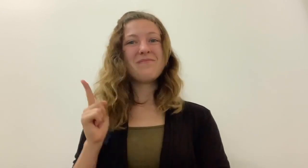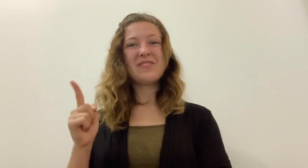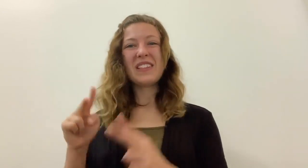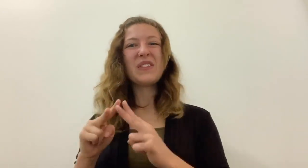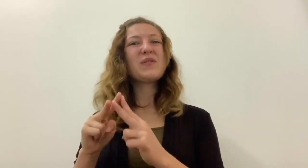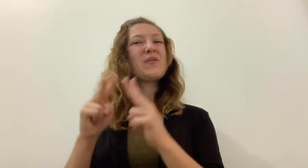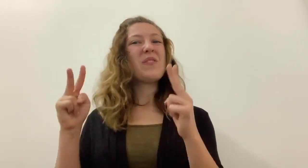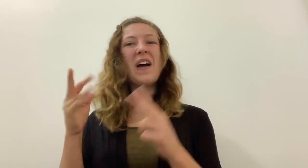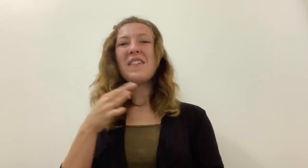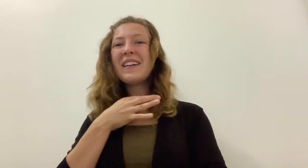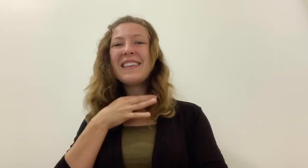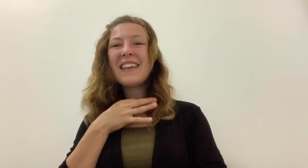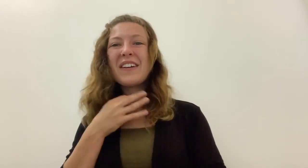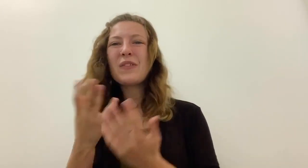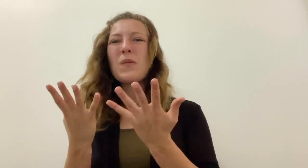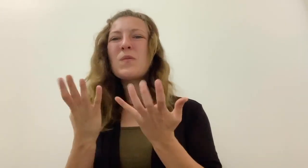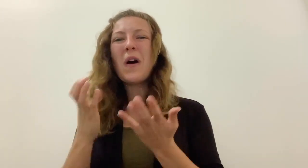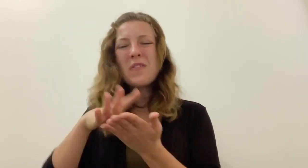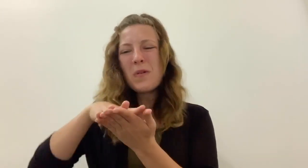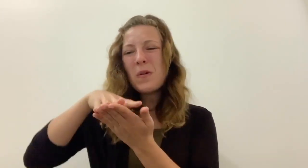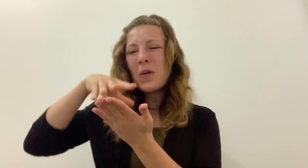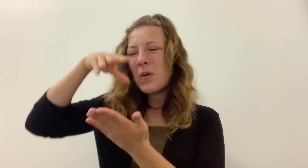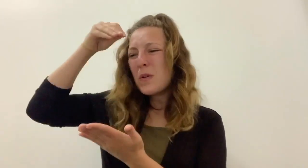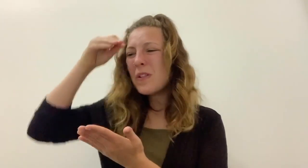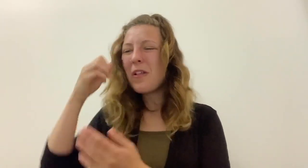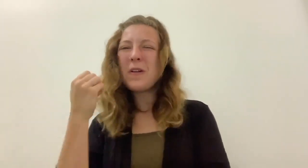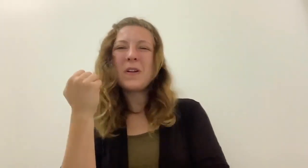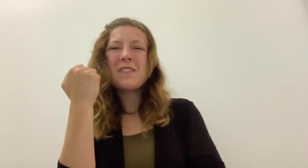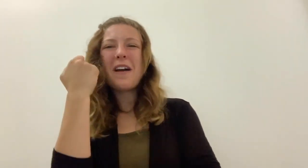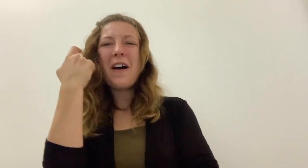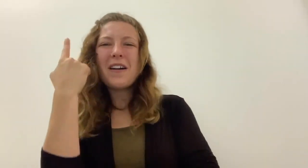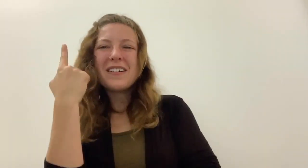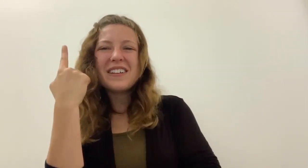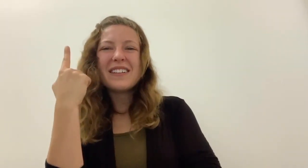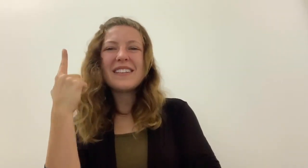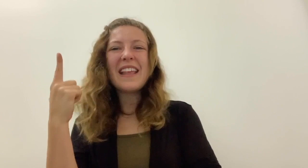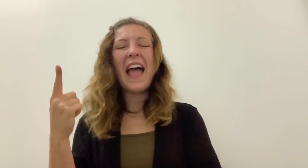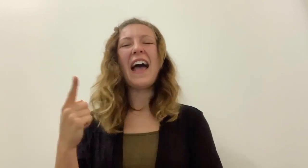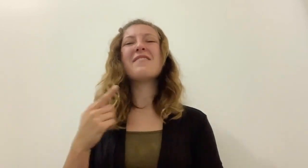She's very curious - always wanting to learn and understand.